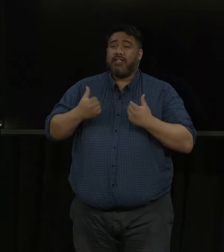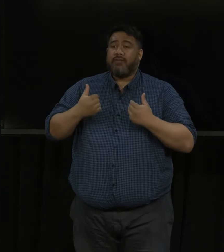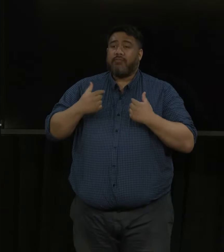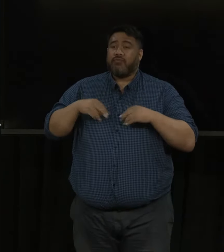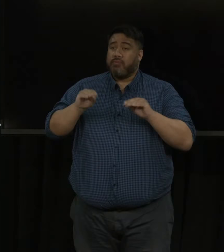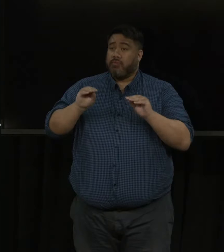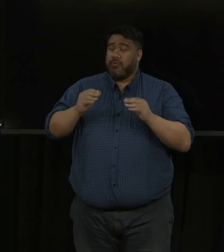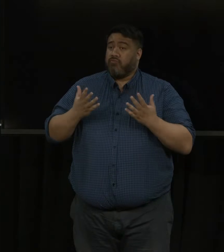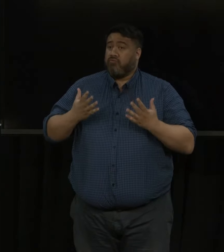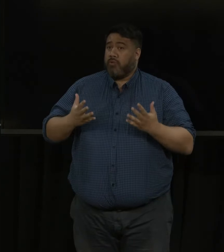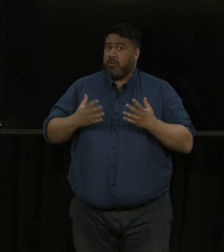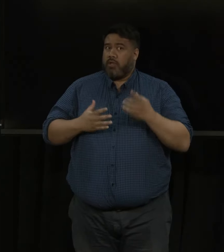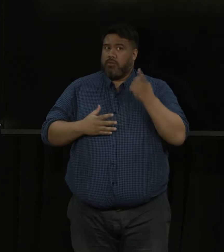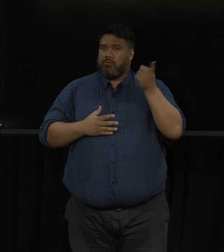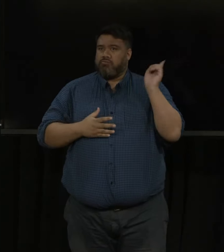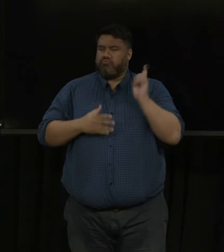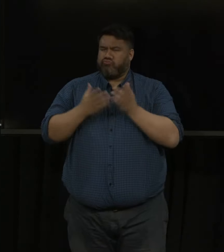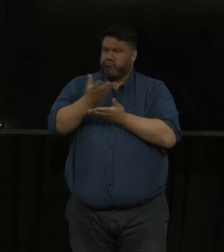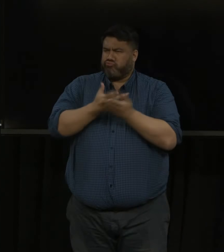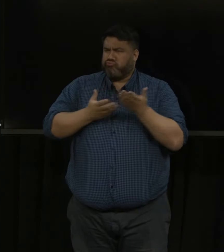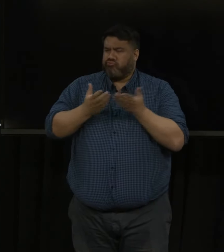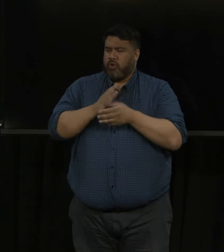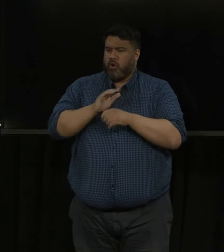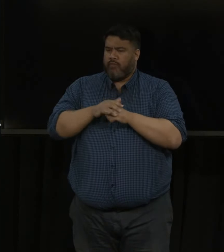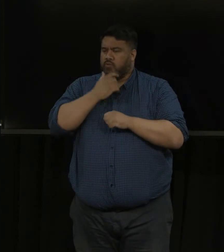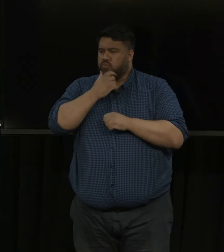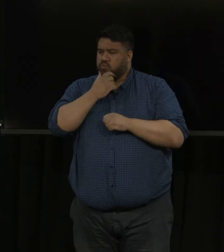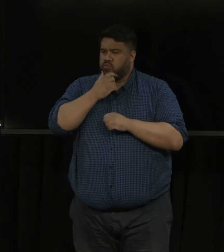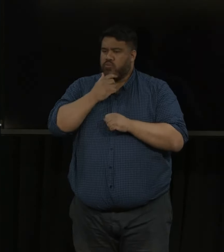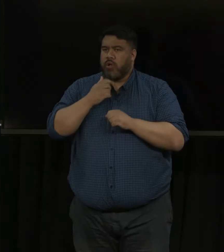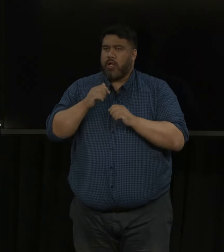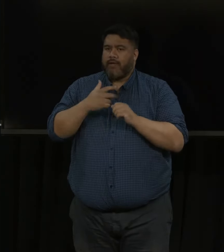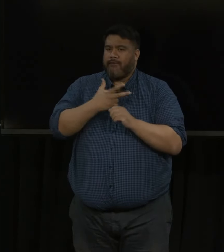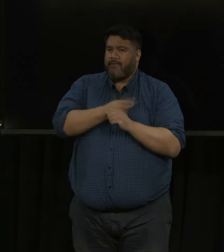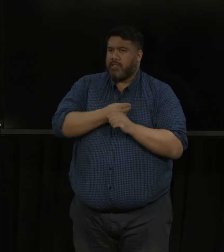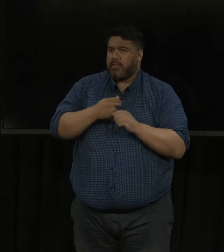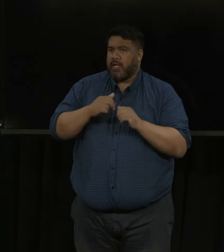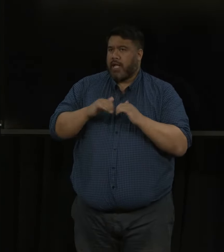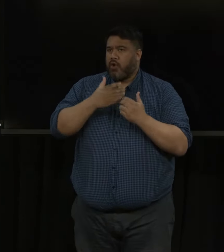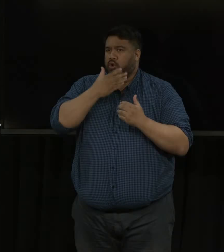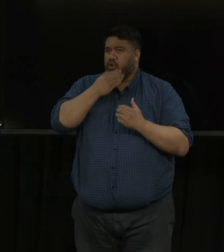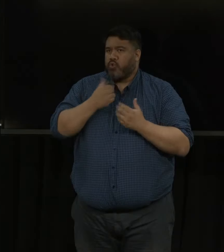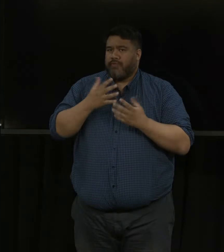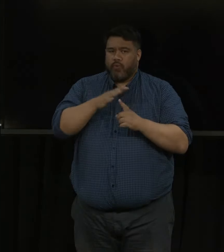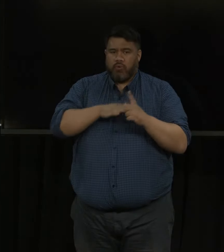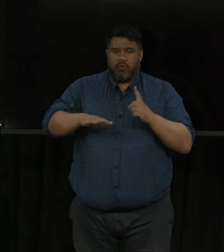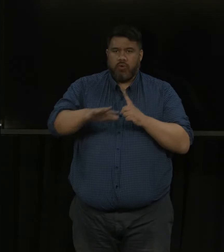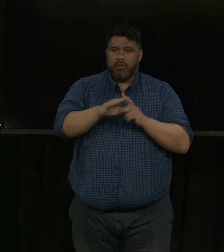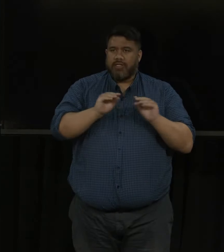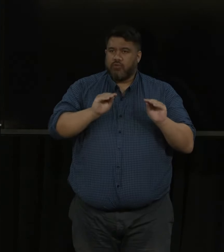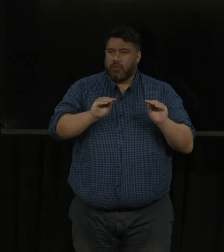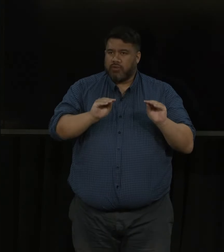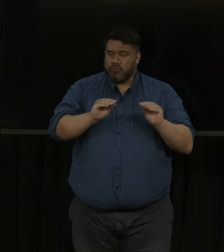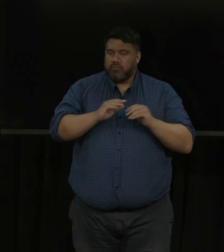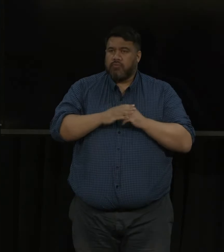much safety as we can. At the moment, the Ministry of